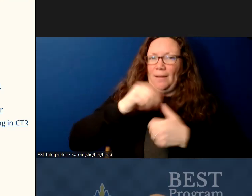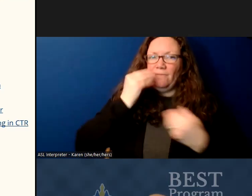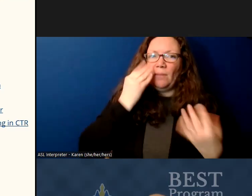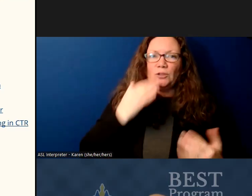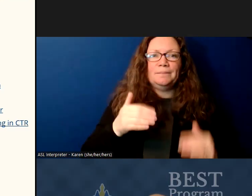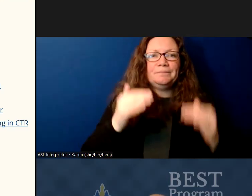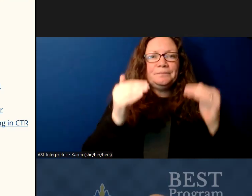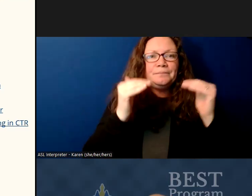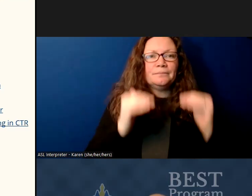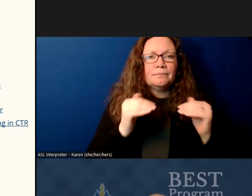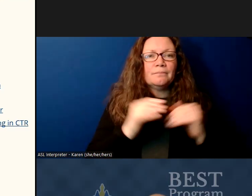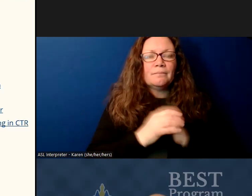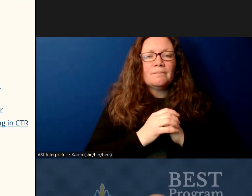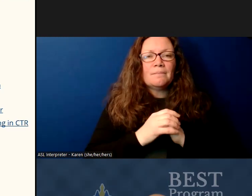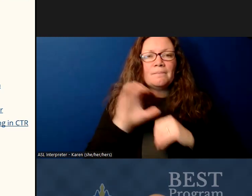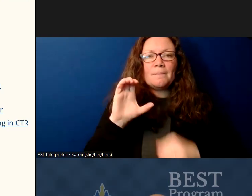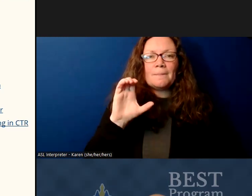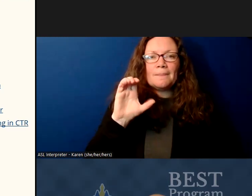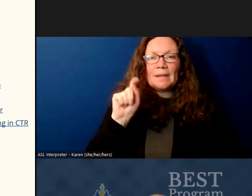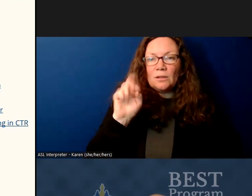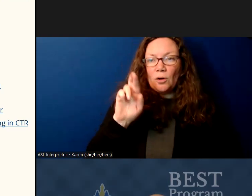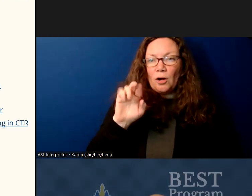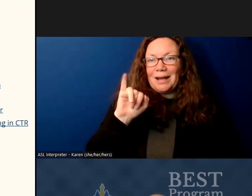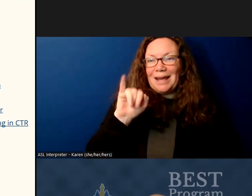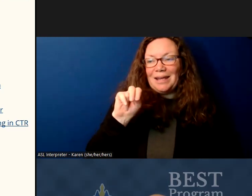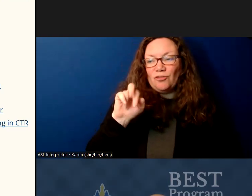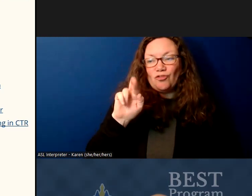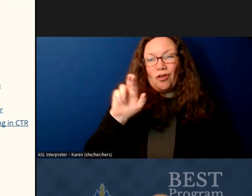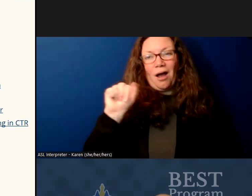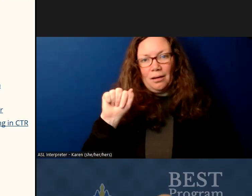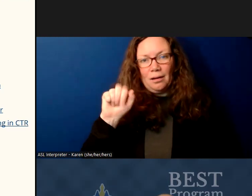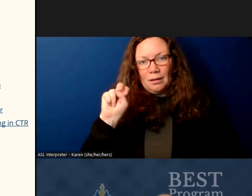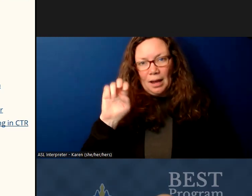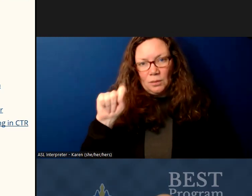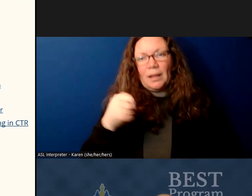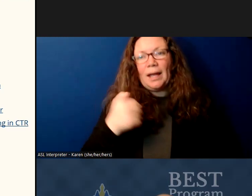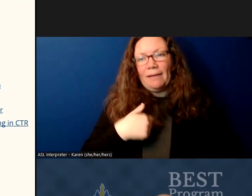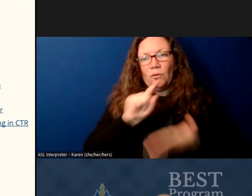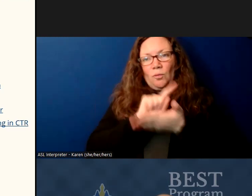This is where we have the weekly updates on a regular basis. And this is also some of the updates